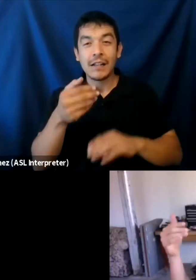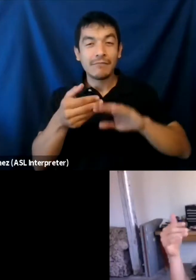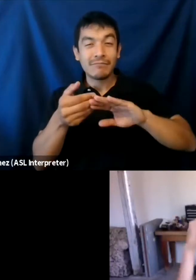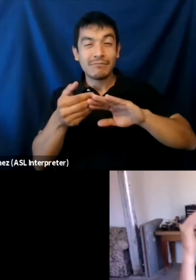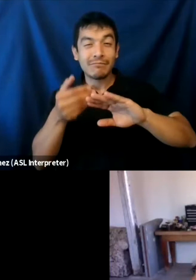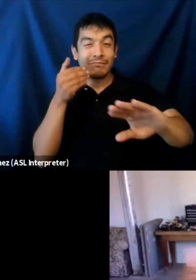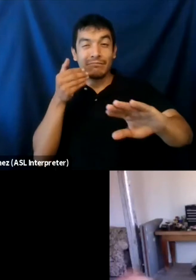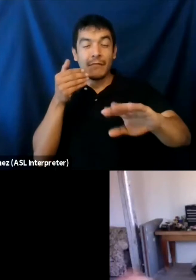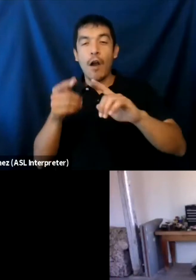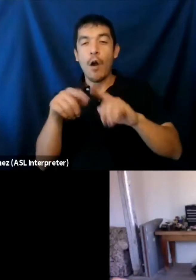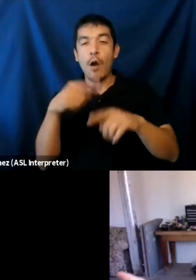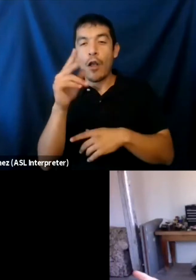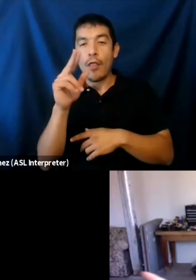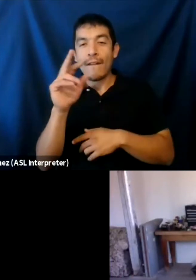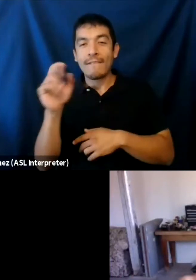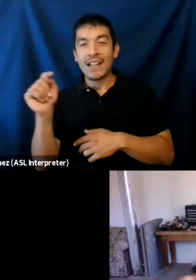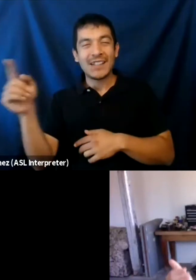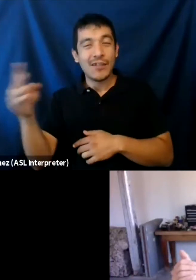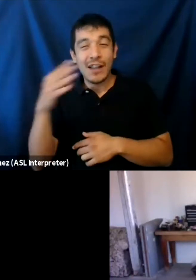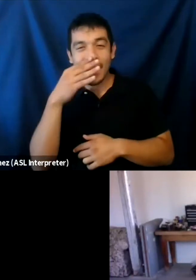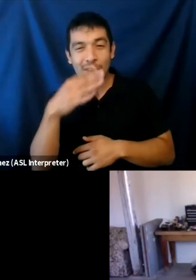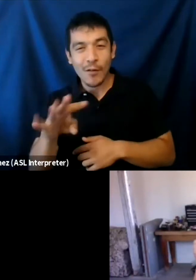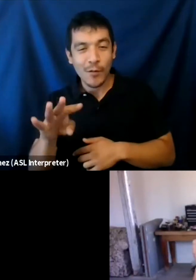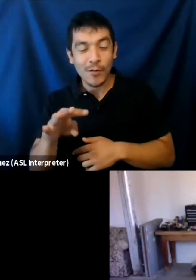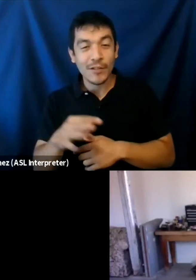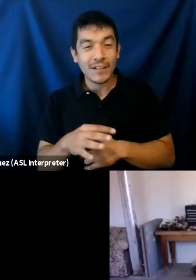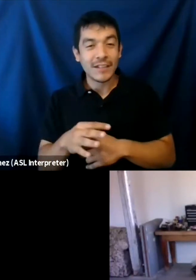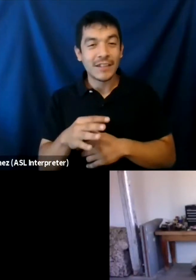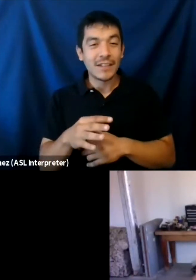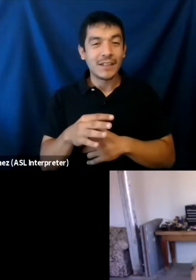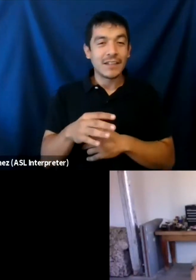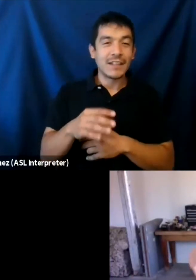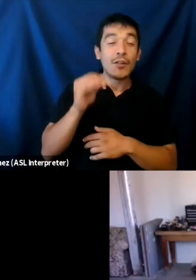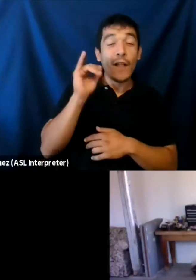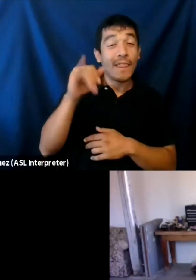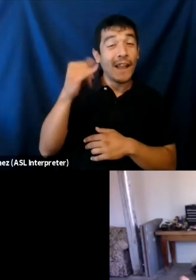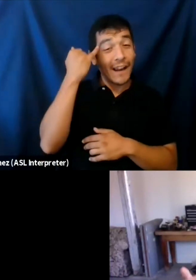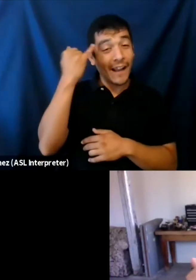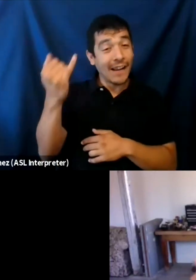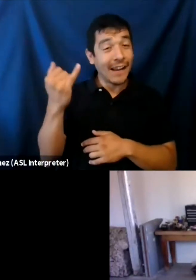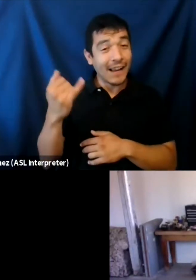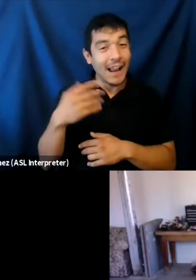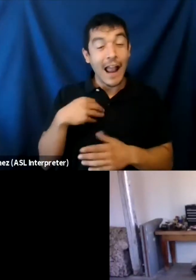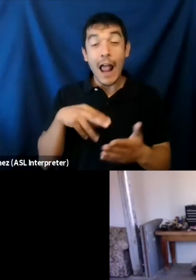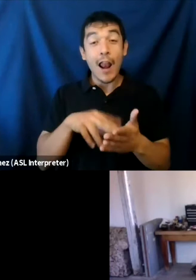that they were just ignoring. So like the idea, and I looked it up and there had been a lawsuit